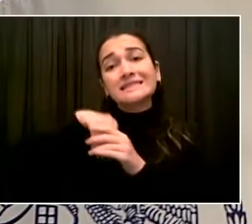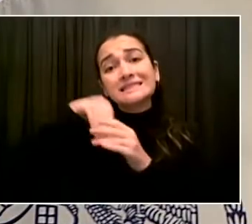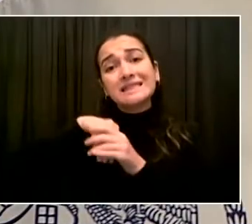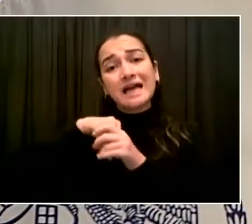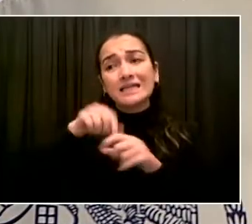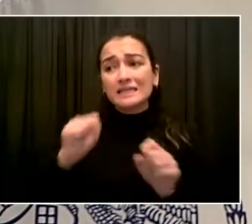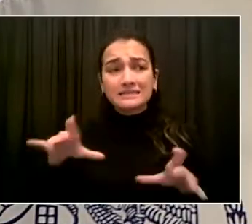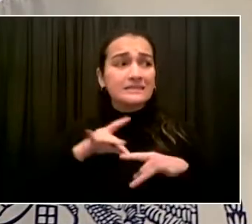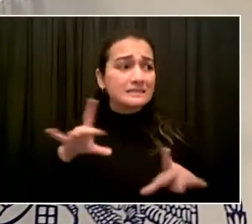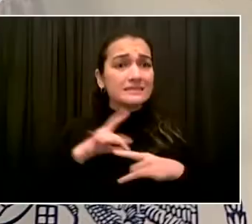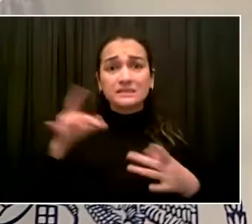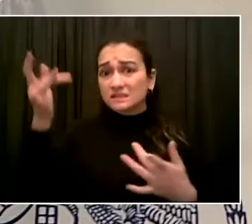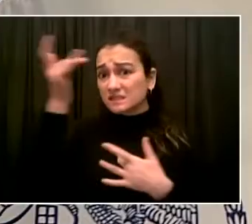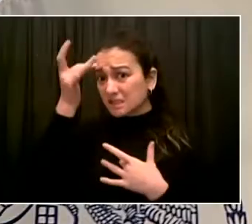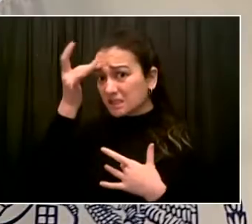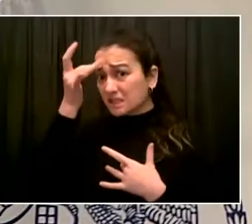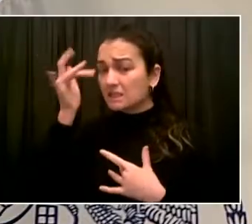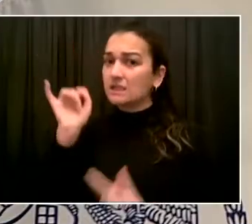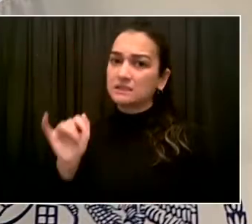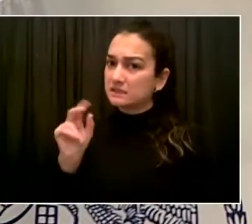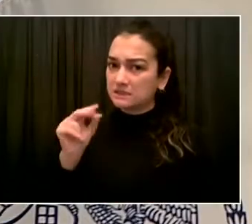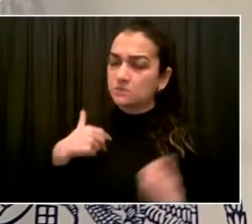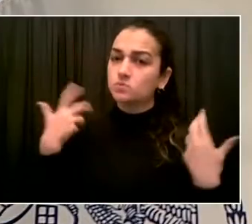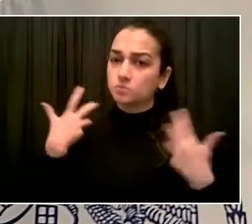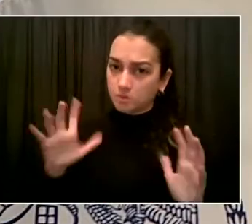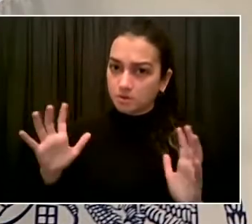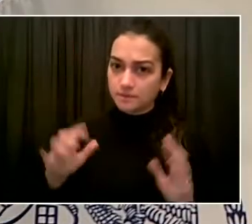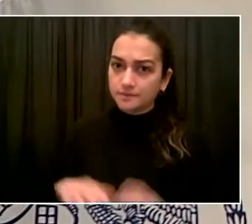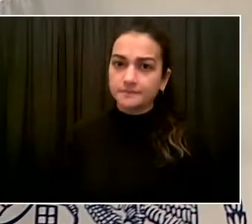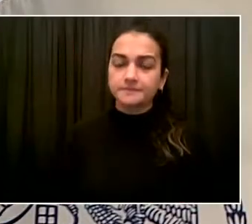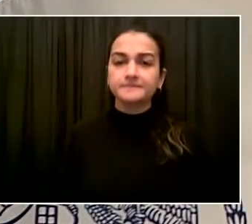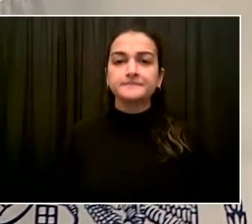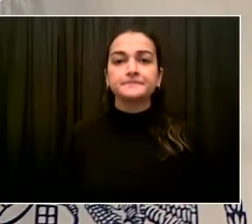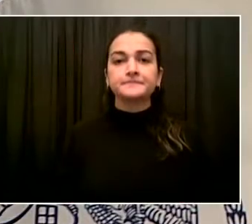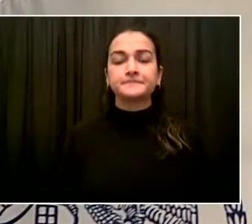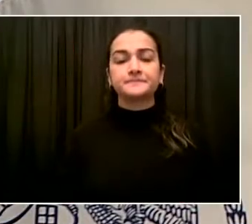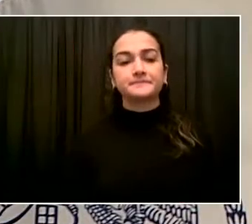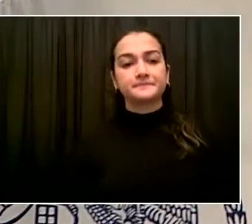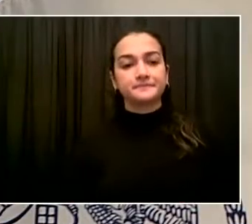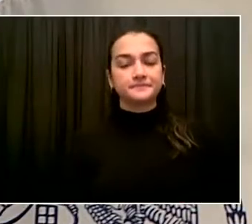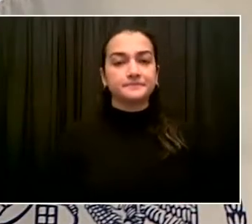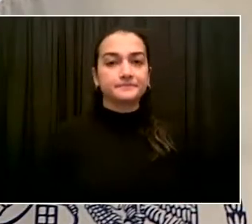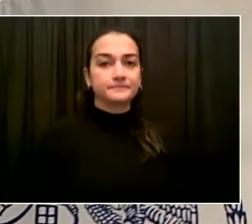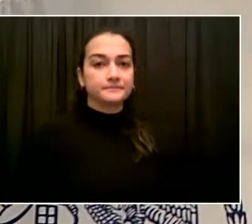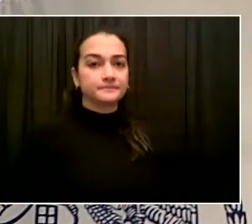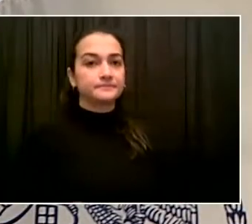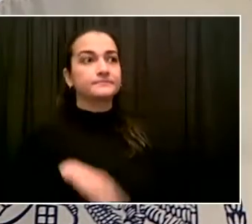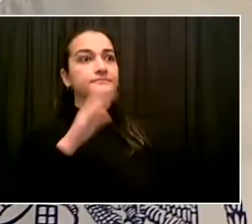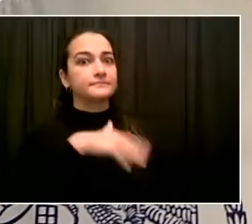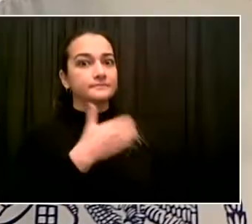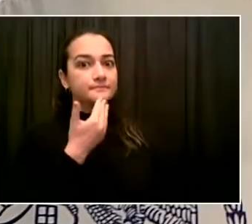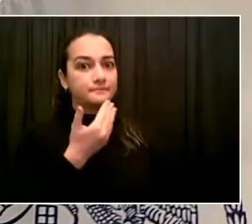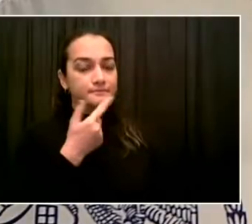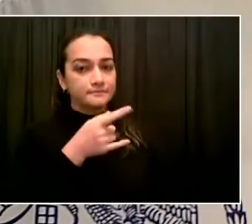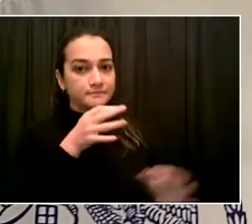MAYOR WILL BE VERY CLEAR. GO AHEAD MEJAS. Reporter: THANK YOU,